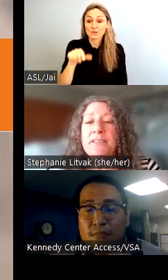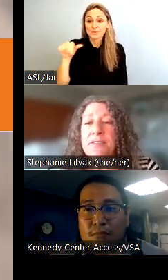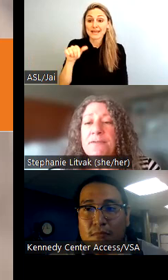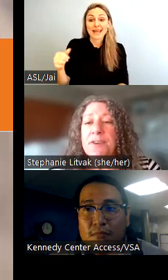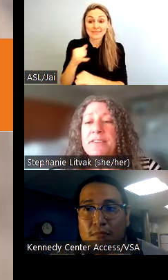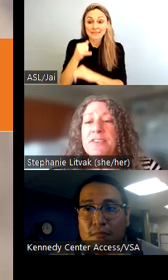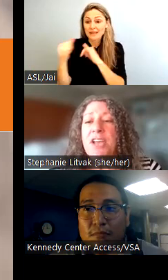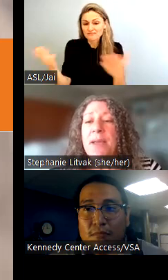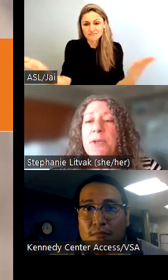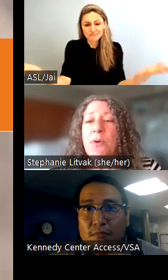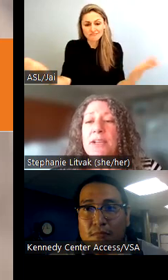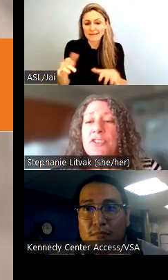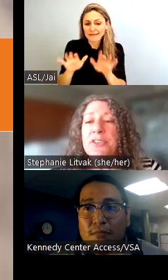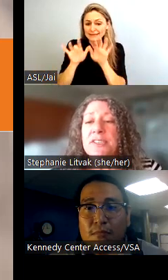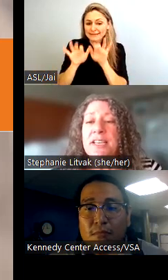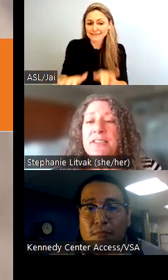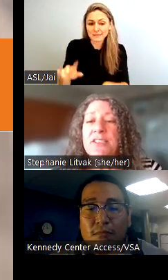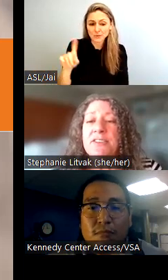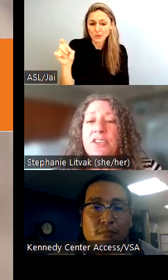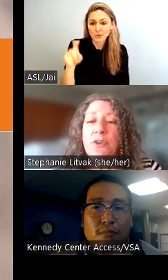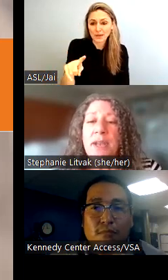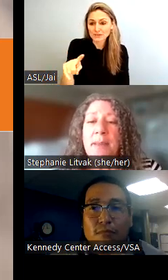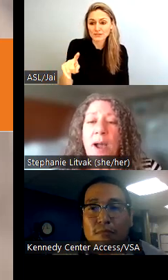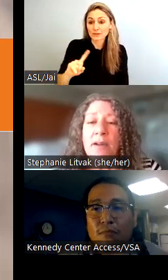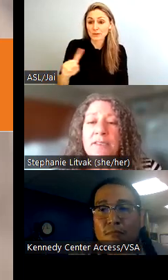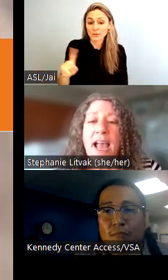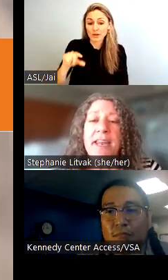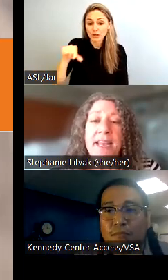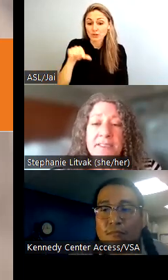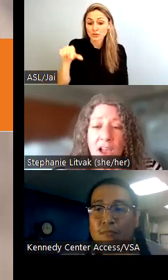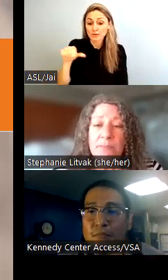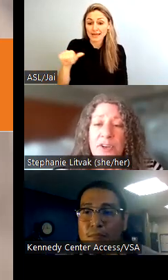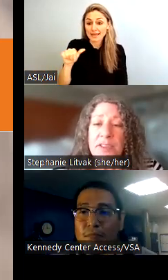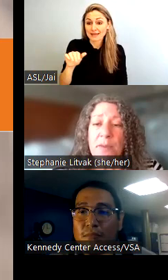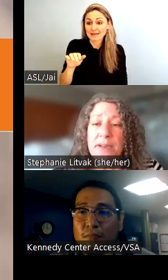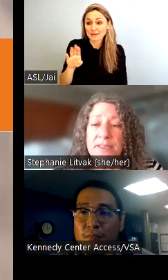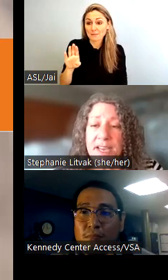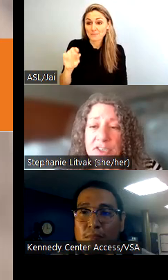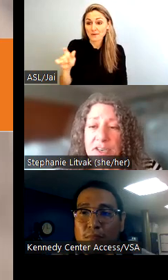Please feel free to type your questions into the Q and A box at any time during the presentation.